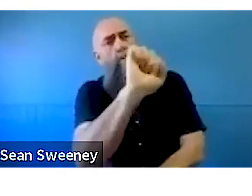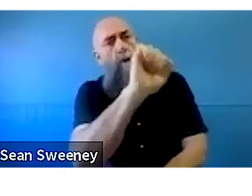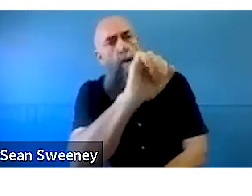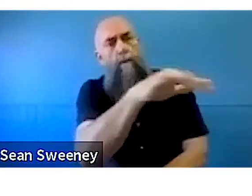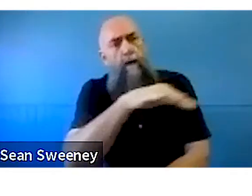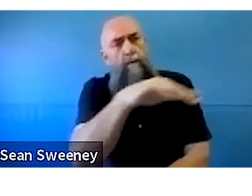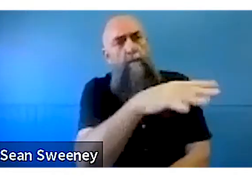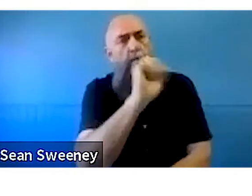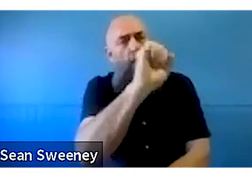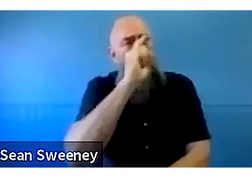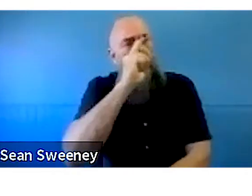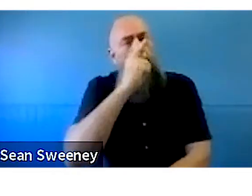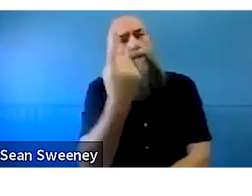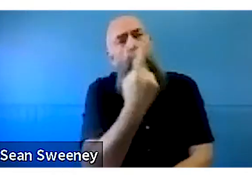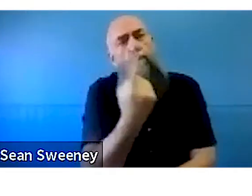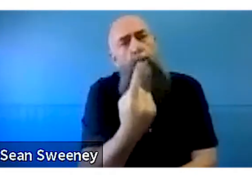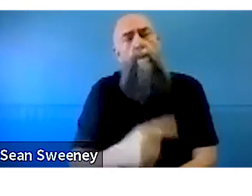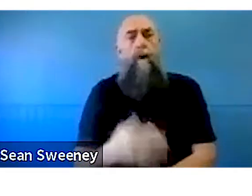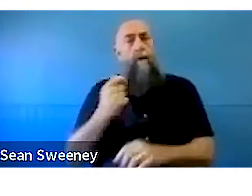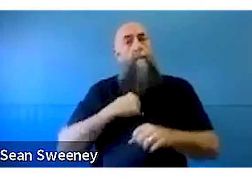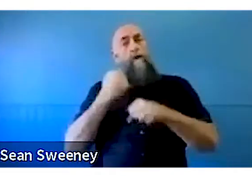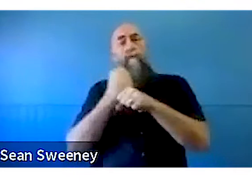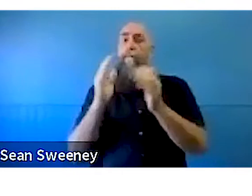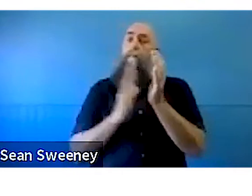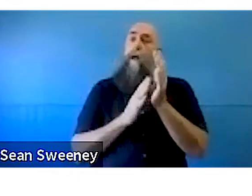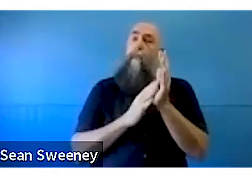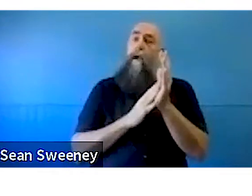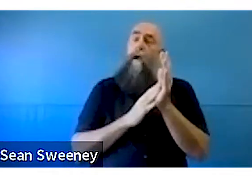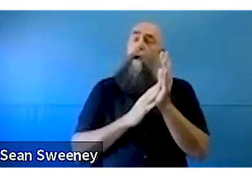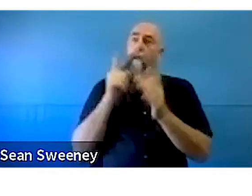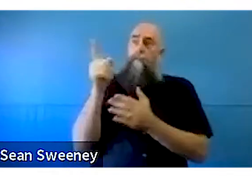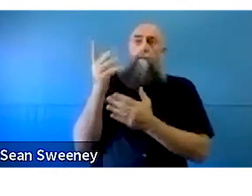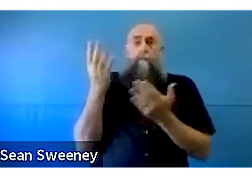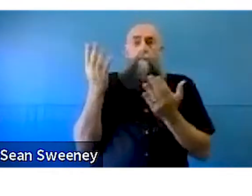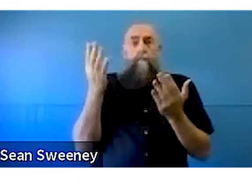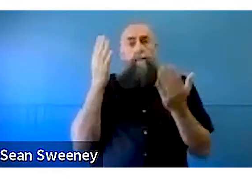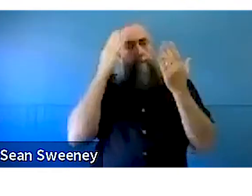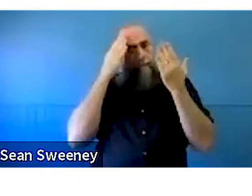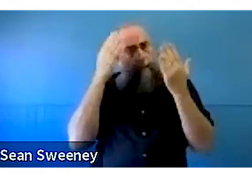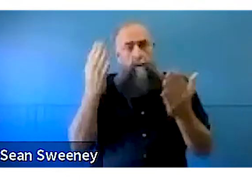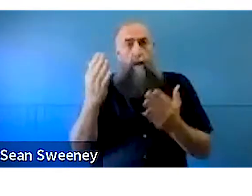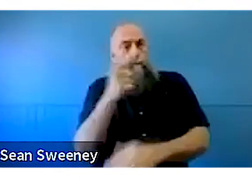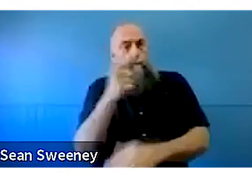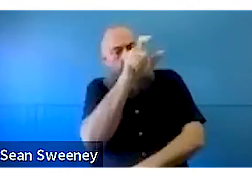" Because of her, nobody existed without their people.